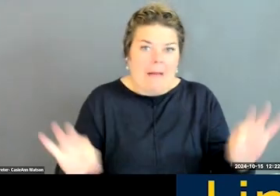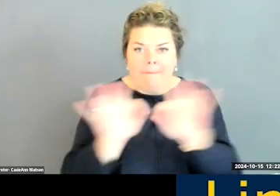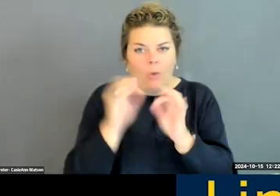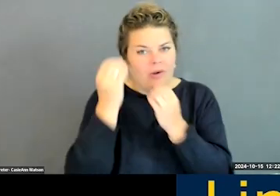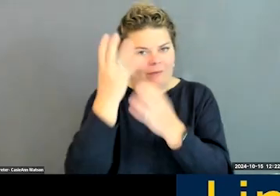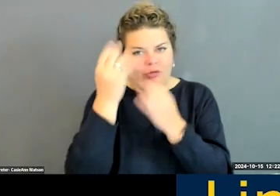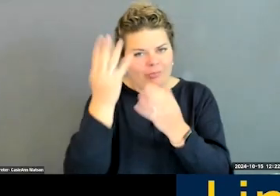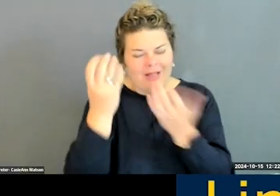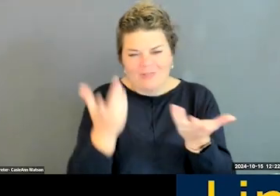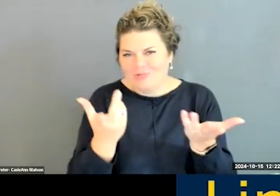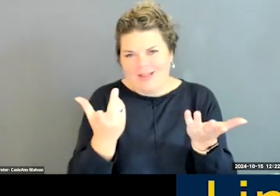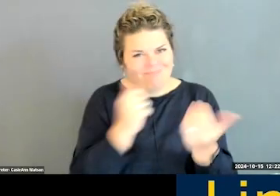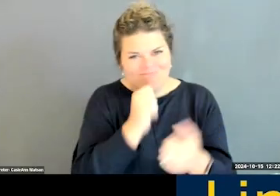to be shared between the two parties.